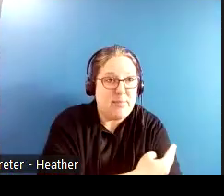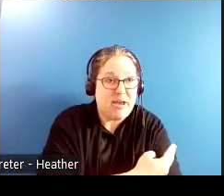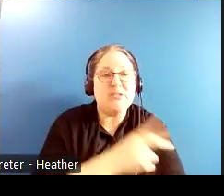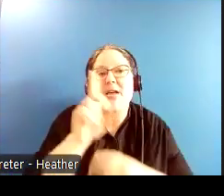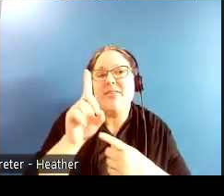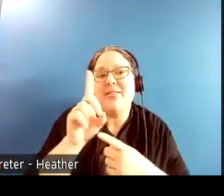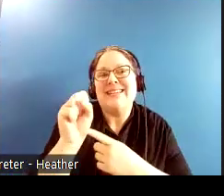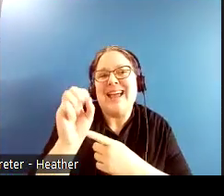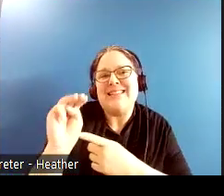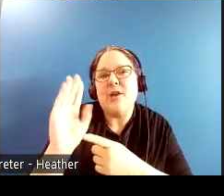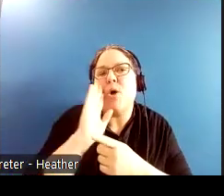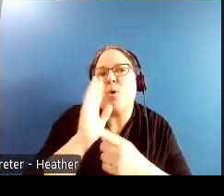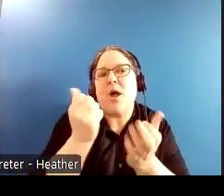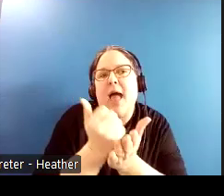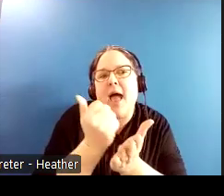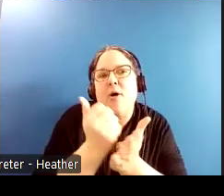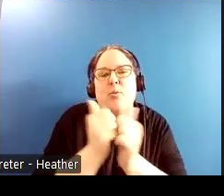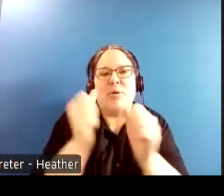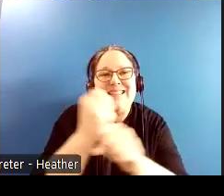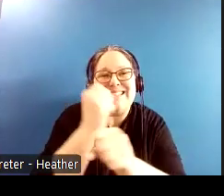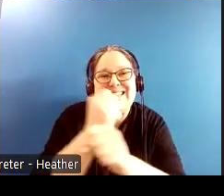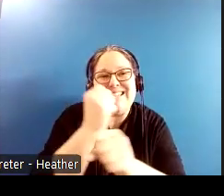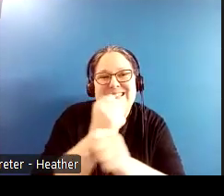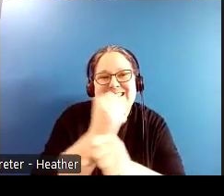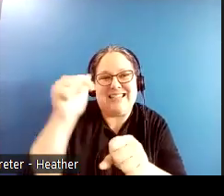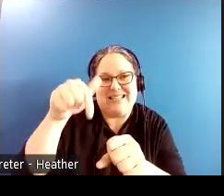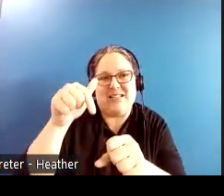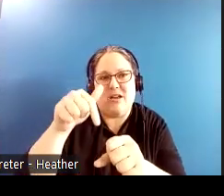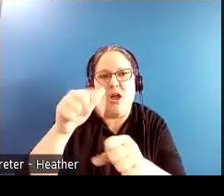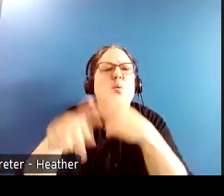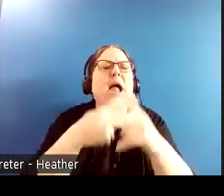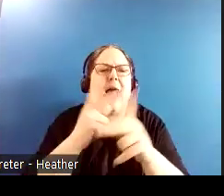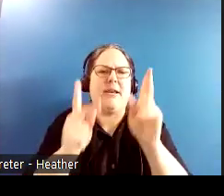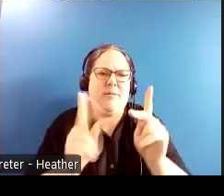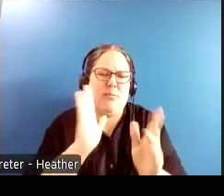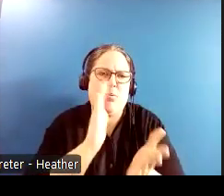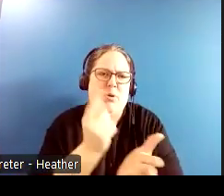would assist in the statistical tabulation of what kinds of patients were being treated. So that's